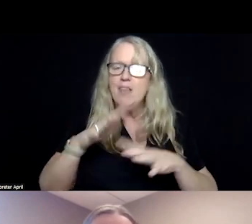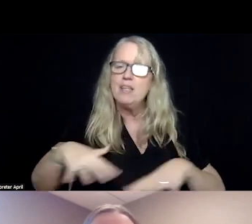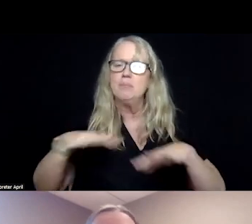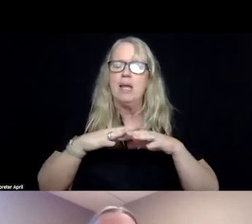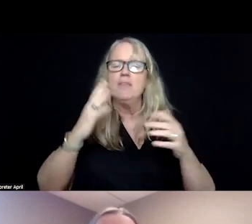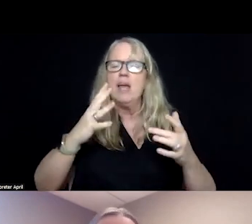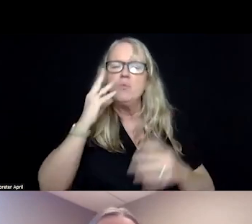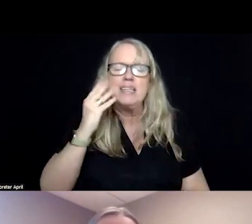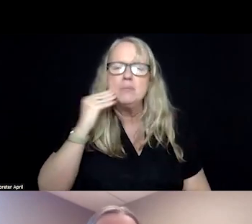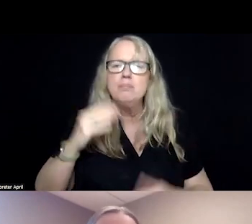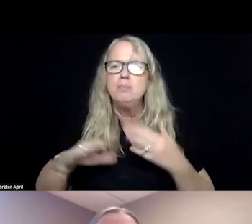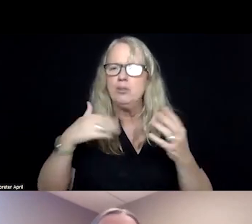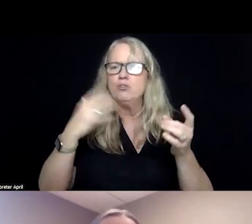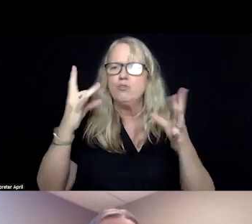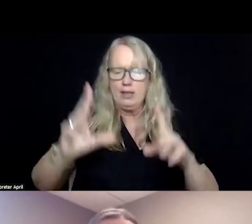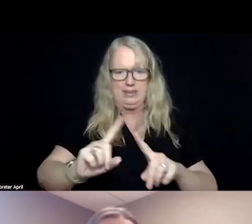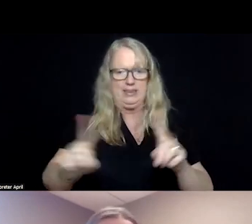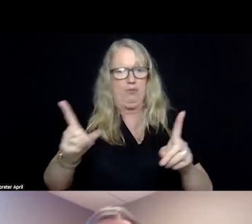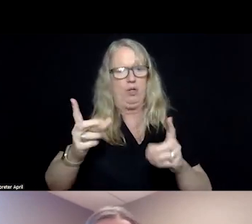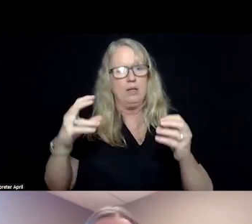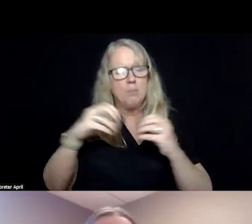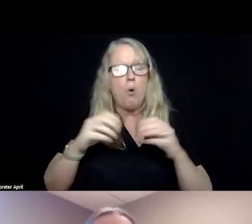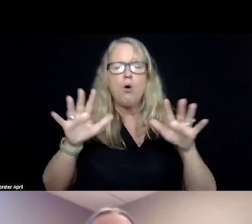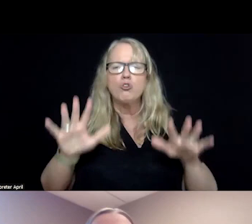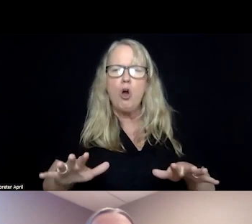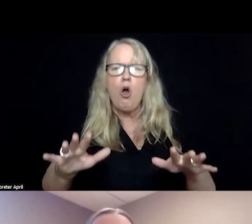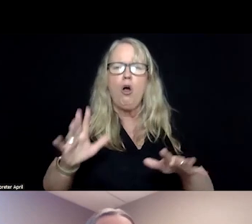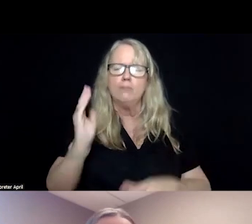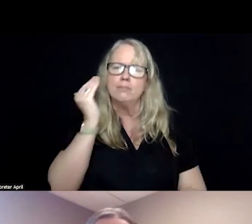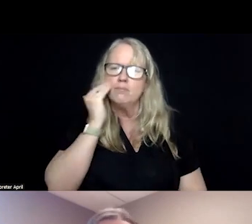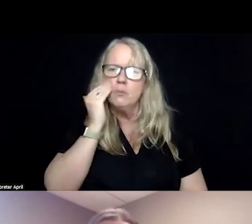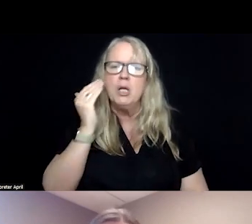WAY IN A FAMILIAR, CALM ENVIRONMENT. THAT IS WHY WE SET IT UP